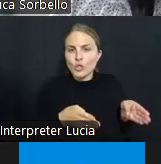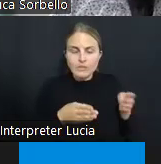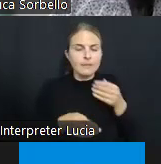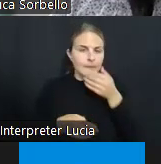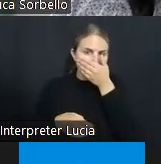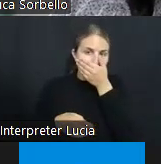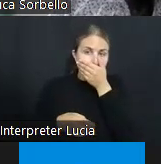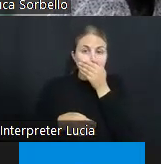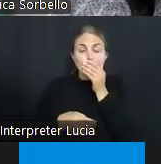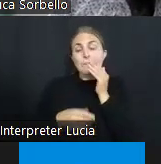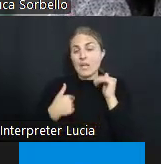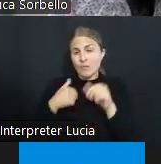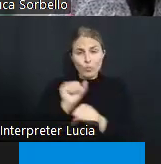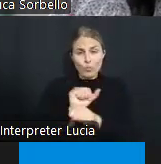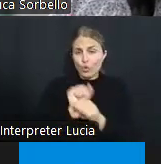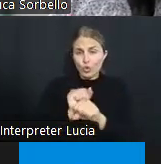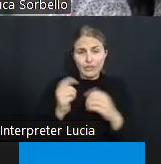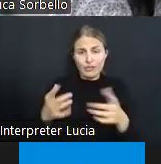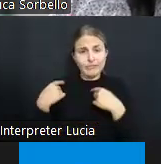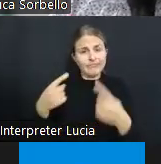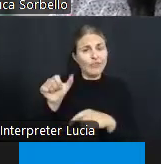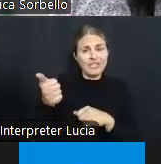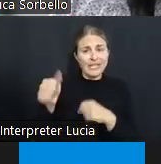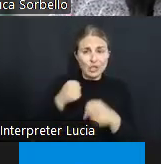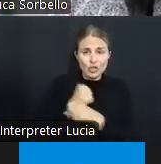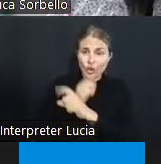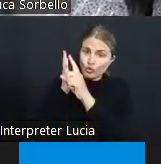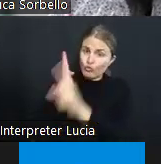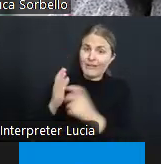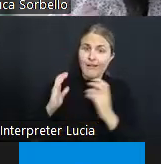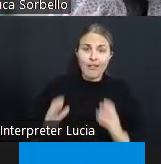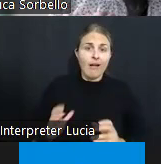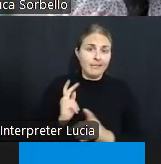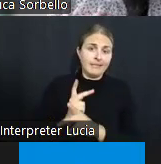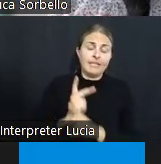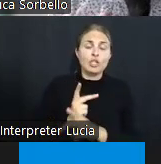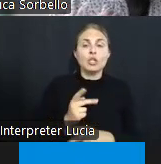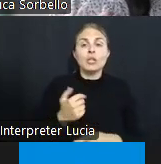comfortable with a topic or a conversation, I would try my